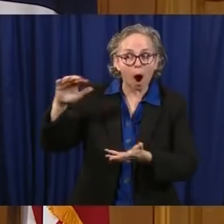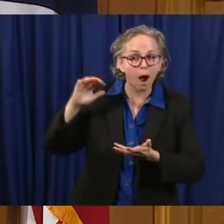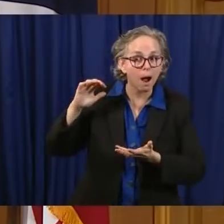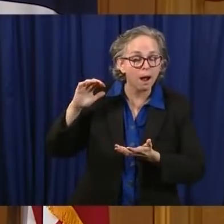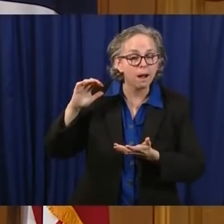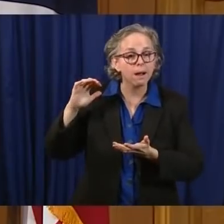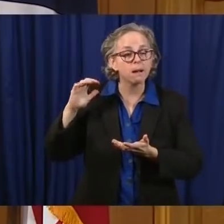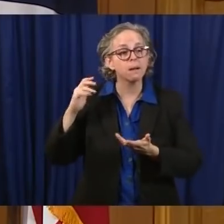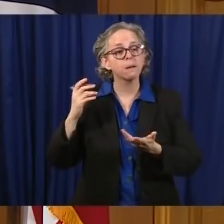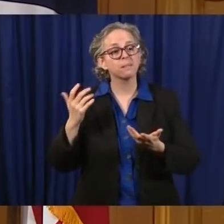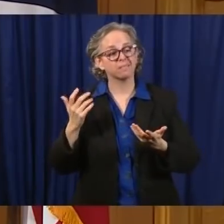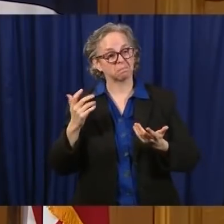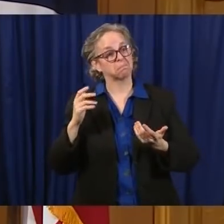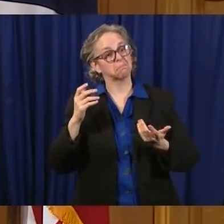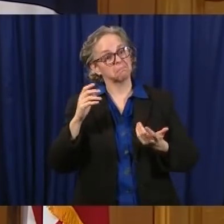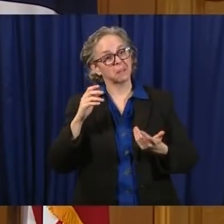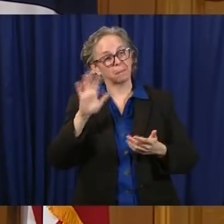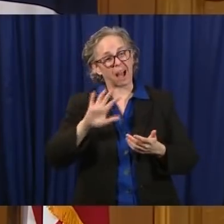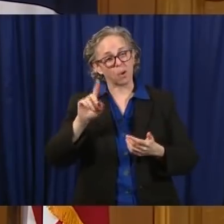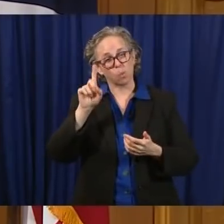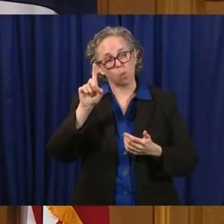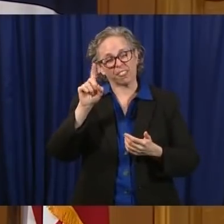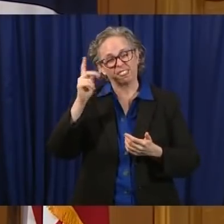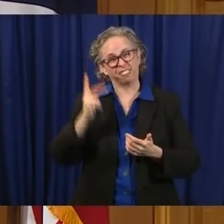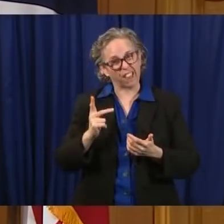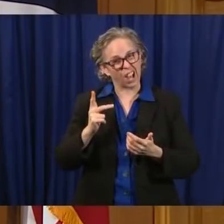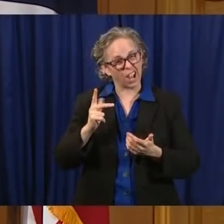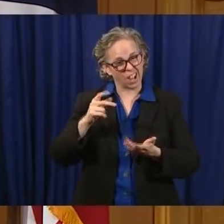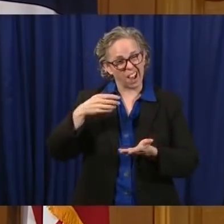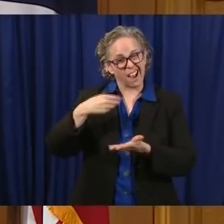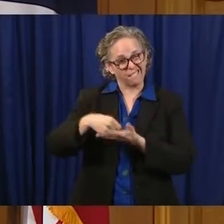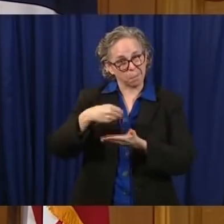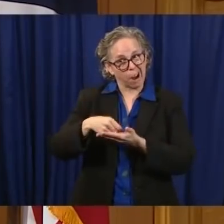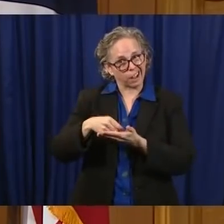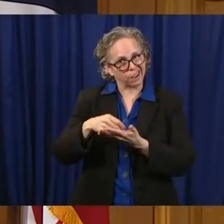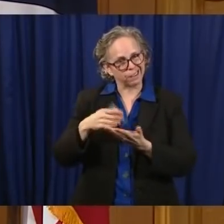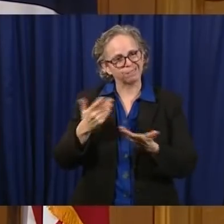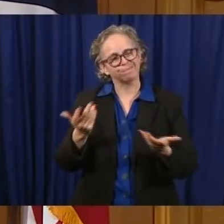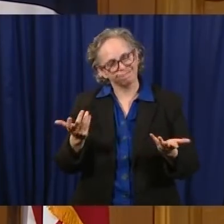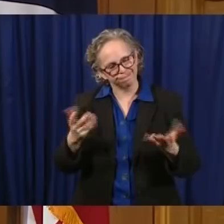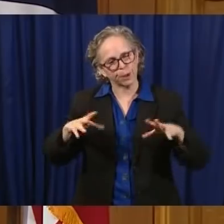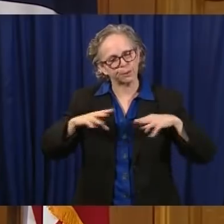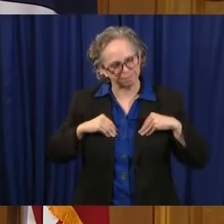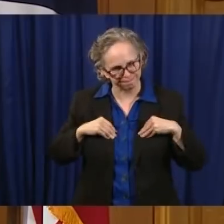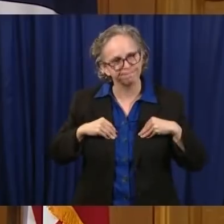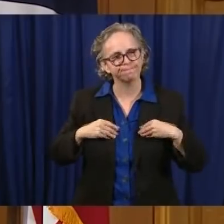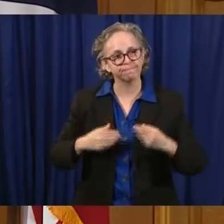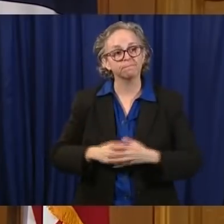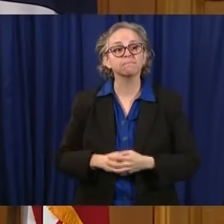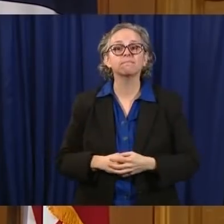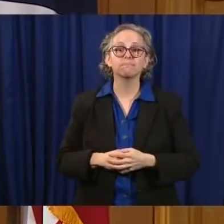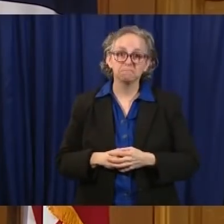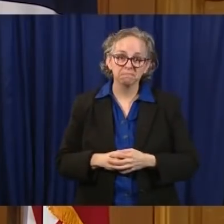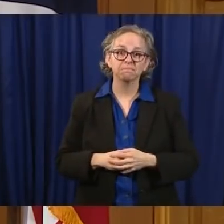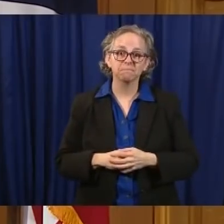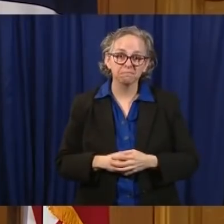BE, DOWN FROM WHAT WE ORIGINALLY TALKED ABOUT, WE ARE